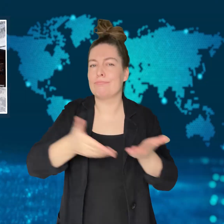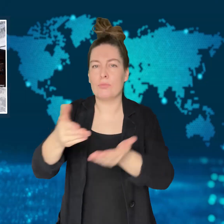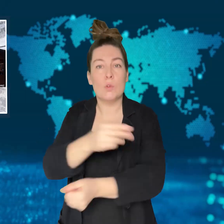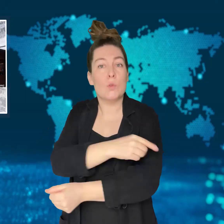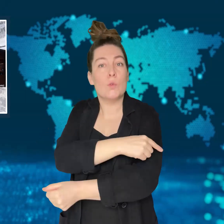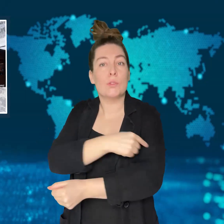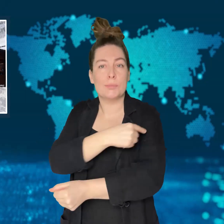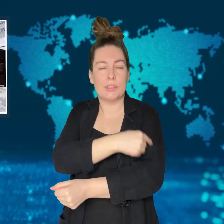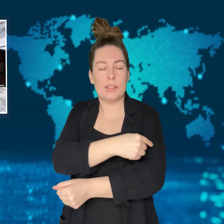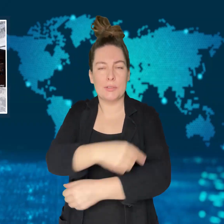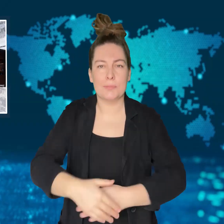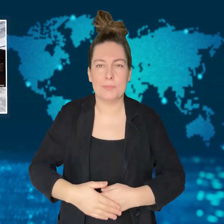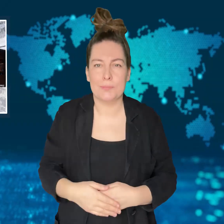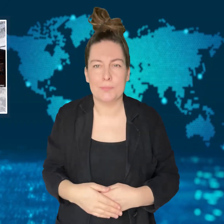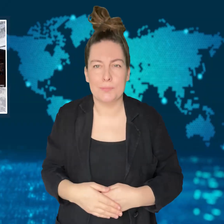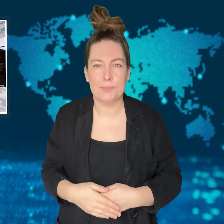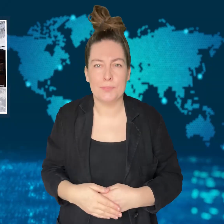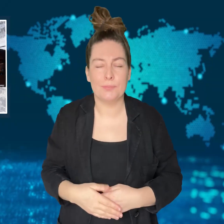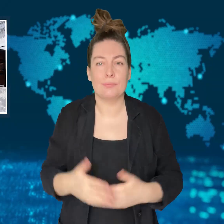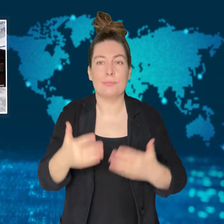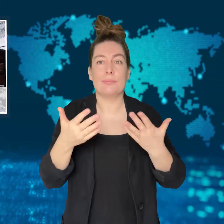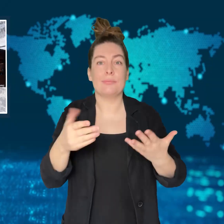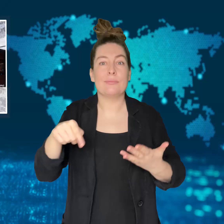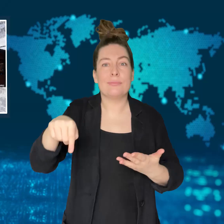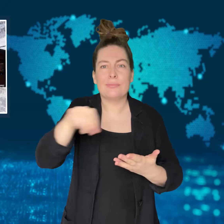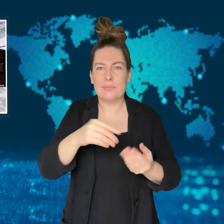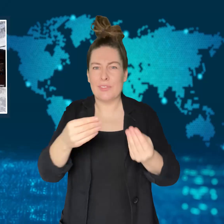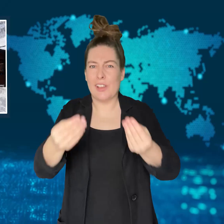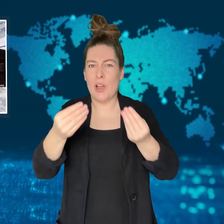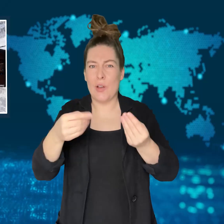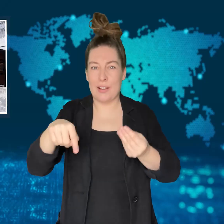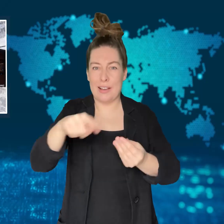transfer them from the site to the hospital.